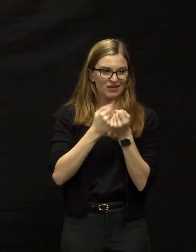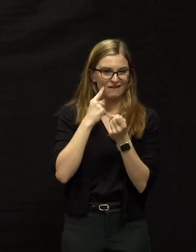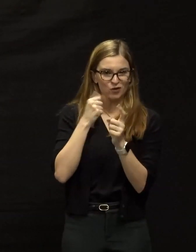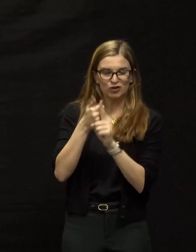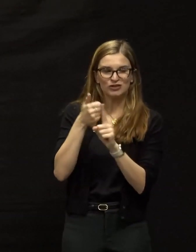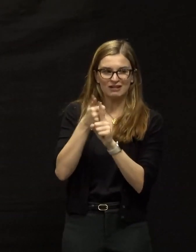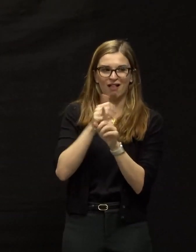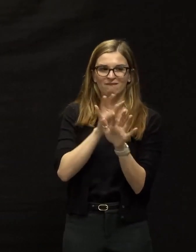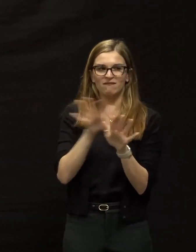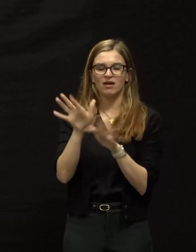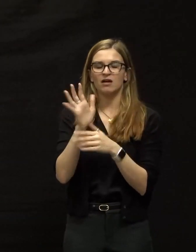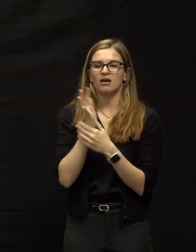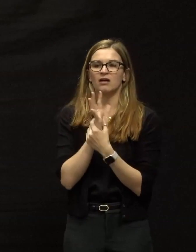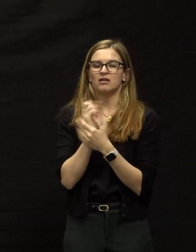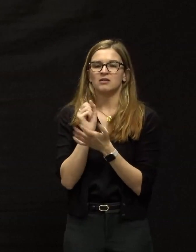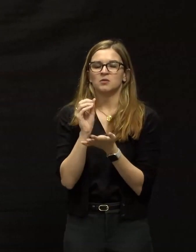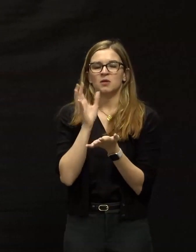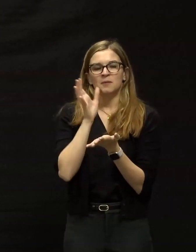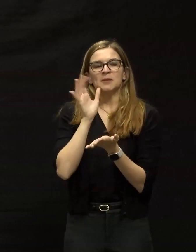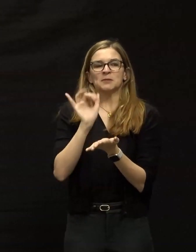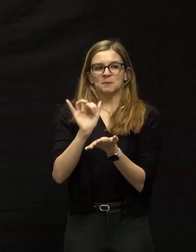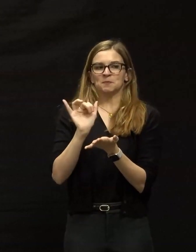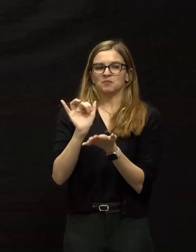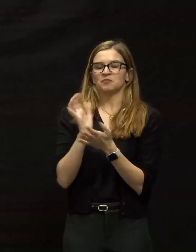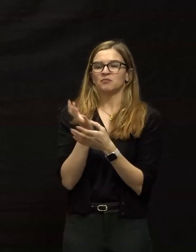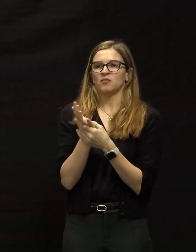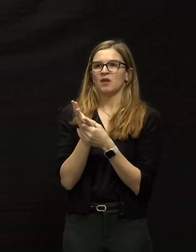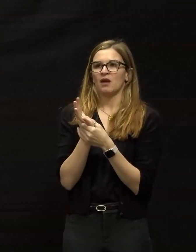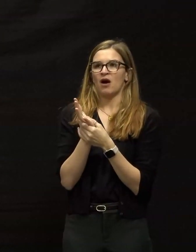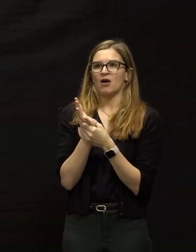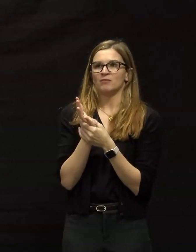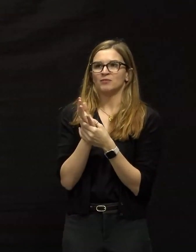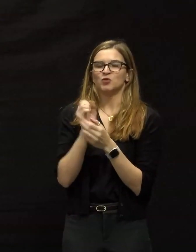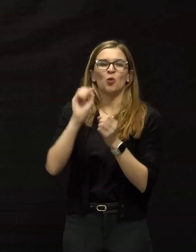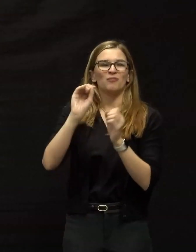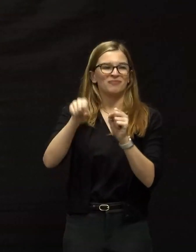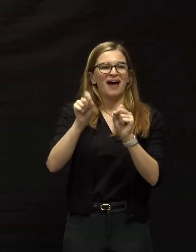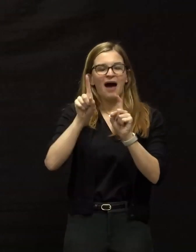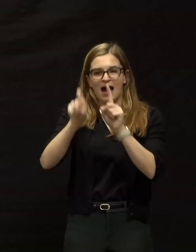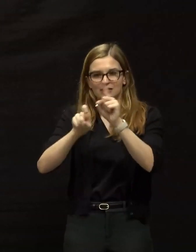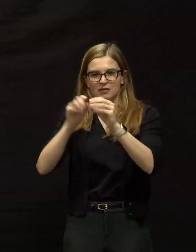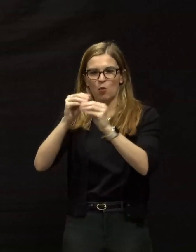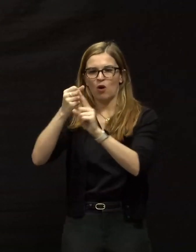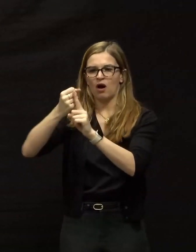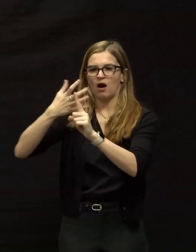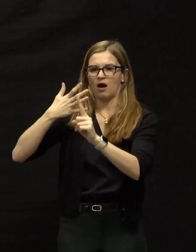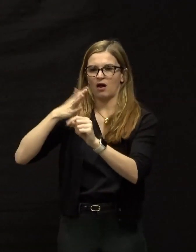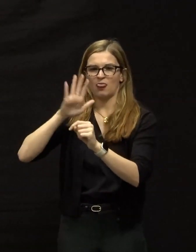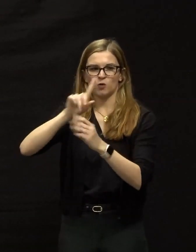Know how you can self-advocate. So the parents learned from me in that way. So yeah, asking more,